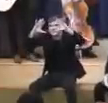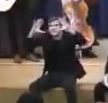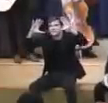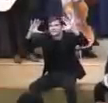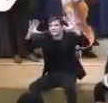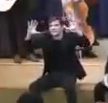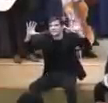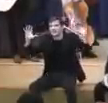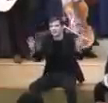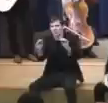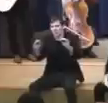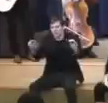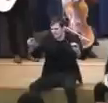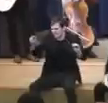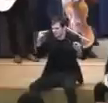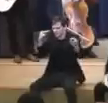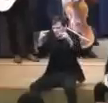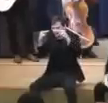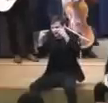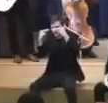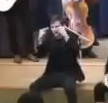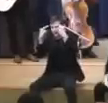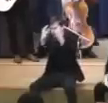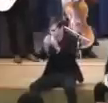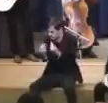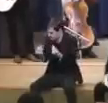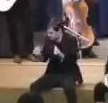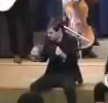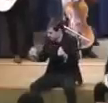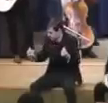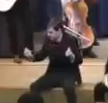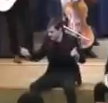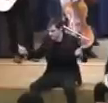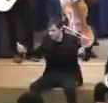No more listening anymore